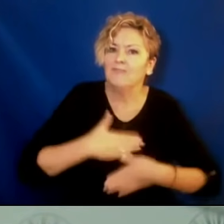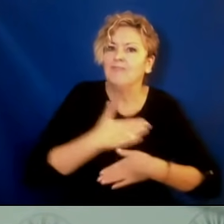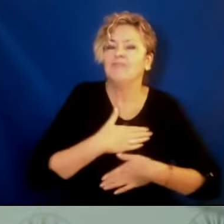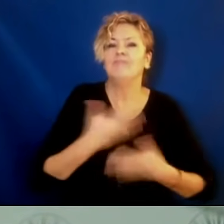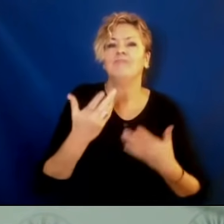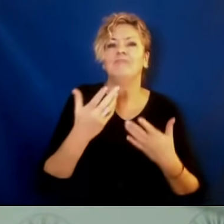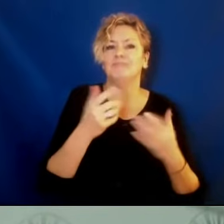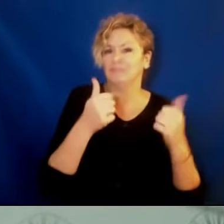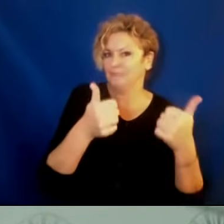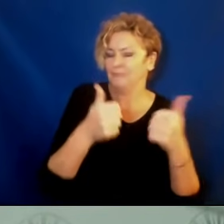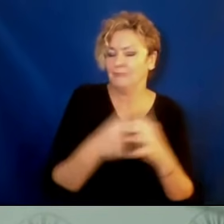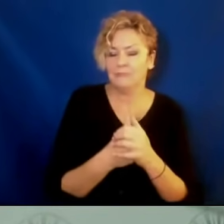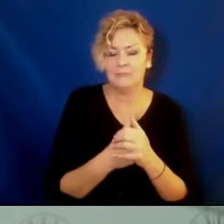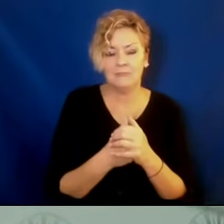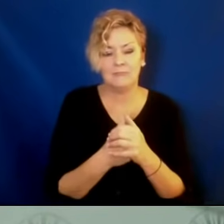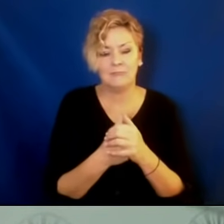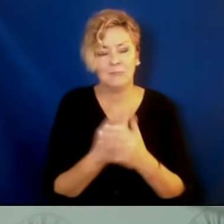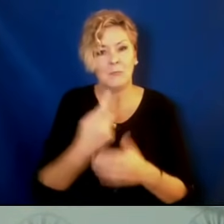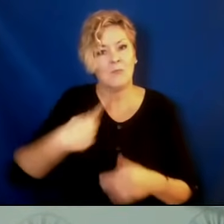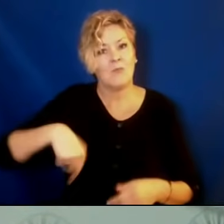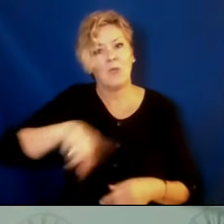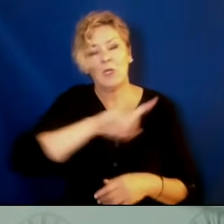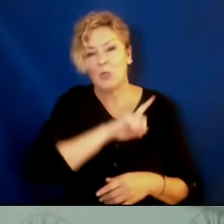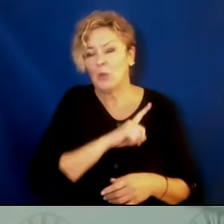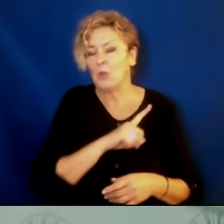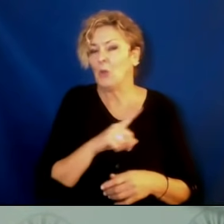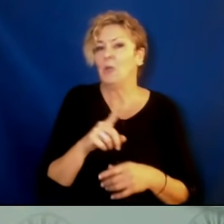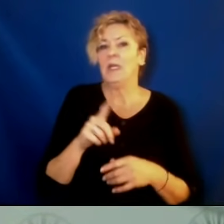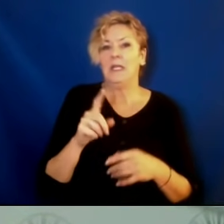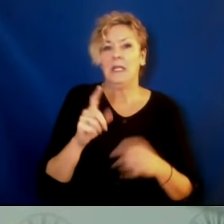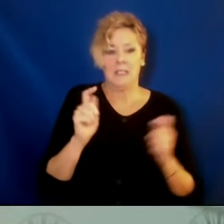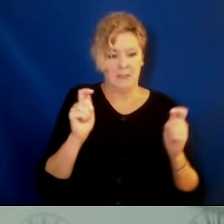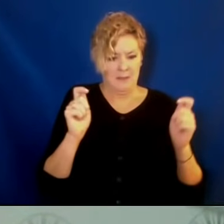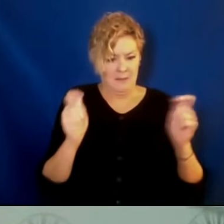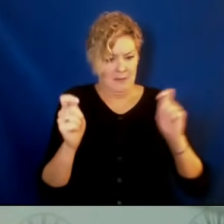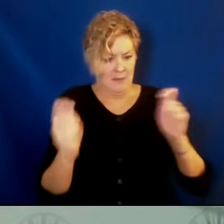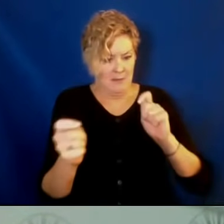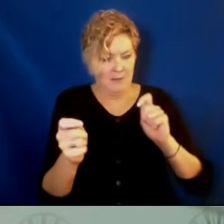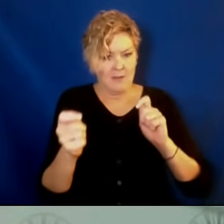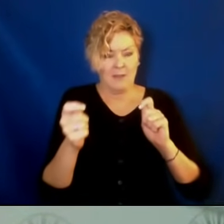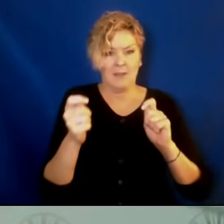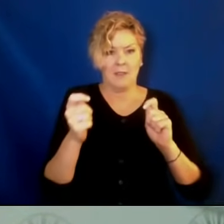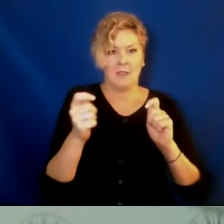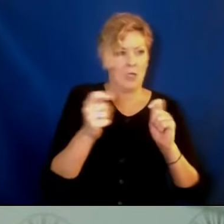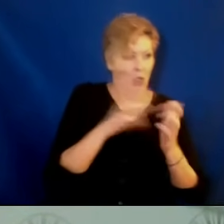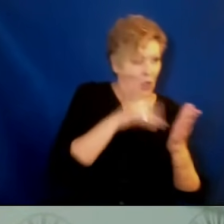That is why it is important to keep our group small.